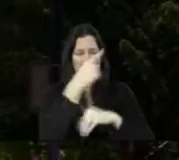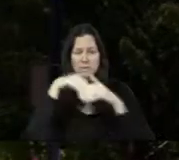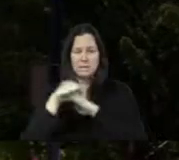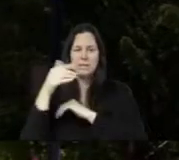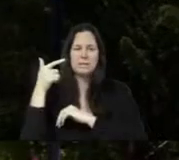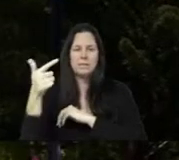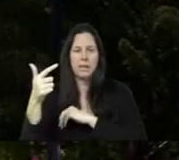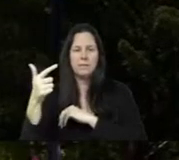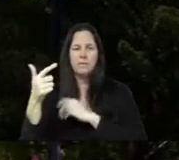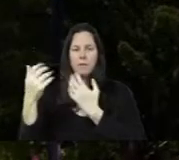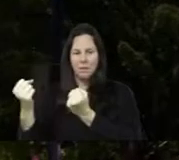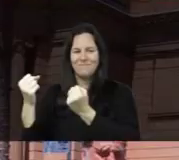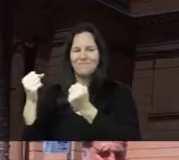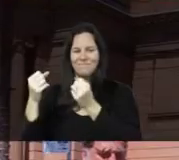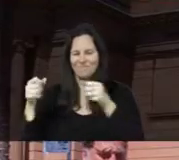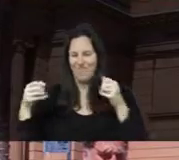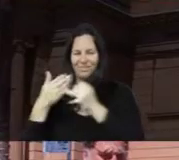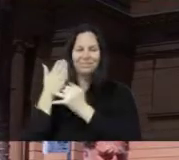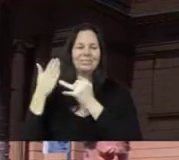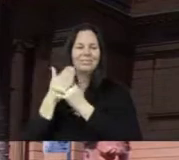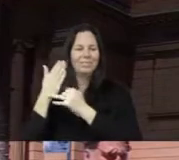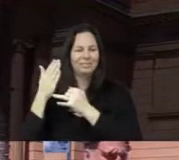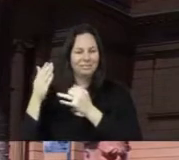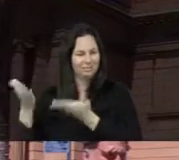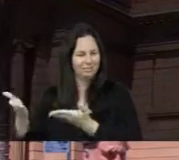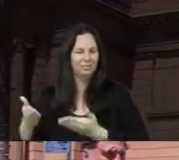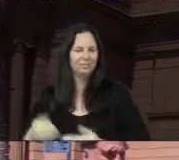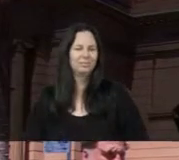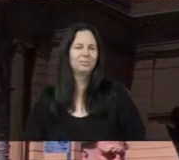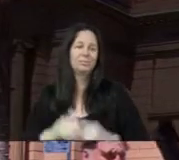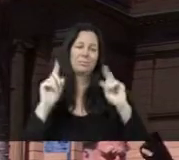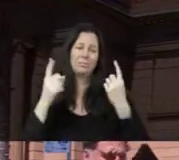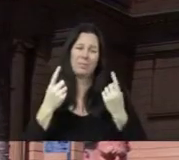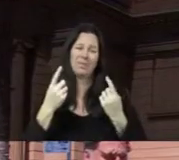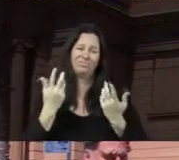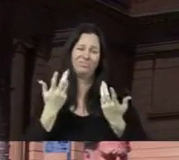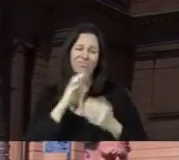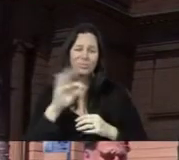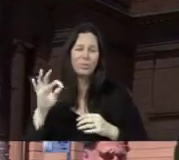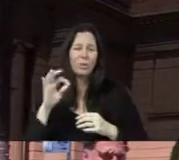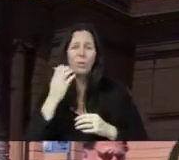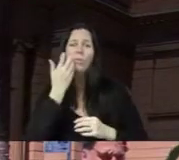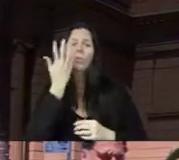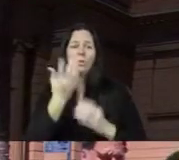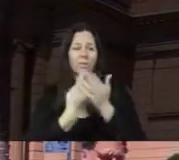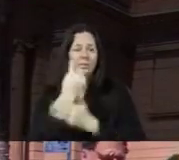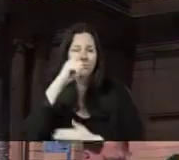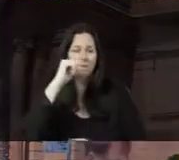to people in wheelchairs. But accessibility isn't always possible. Many of the taxis have ramps and doors